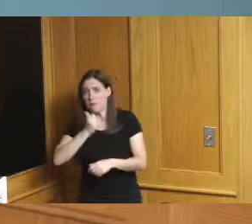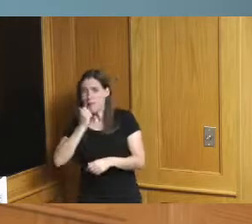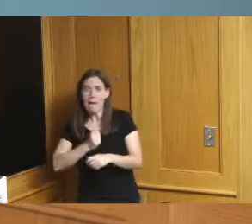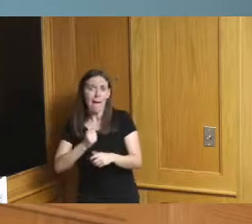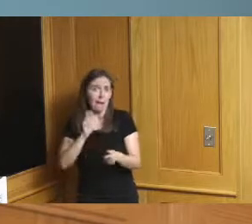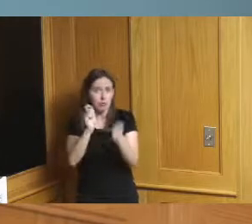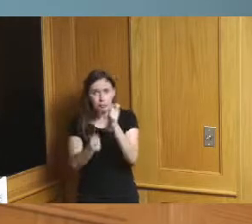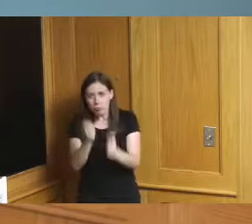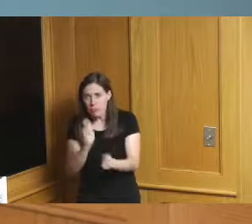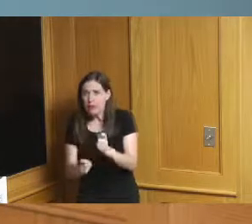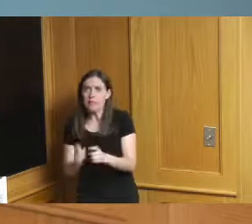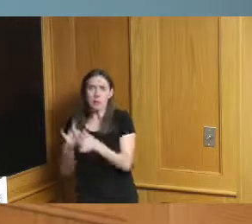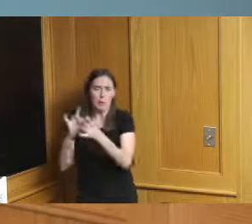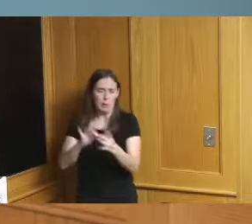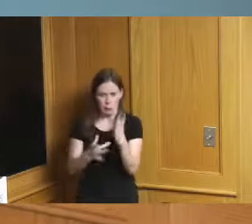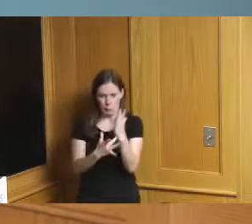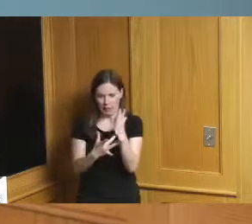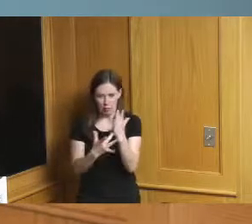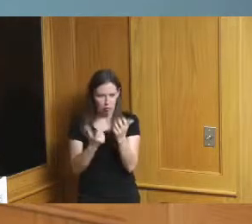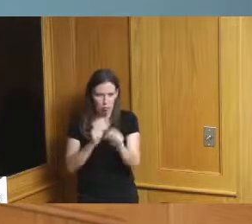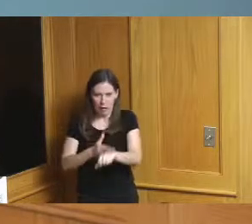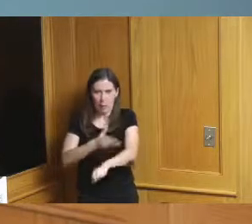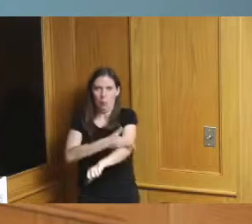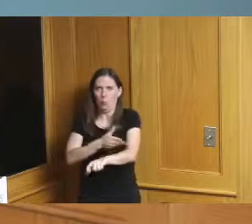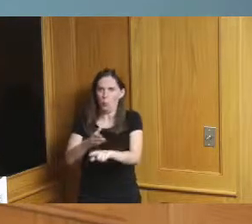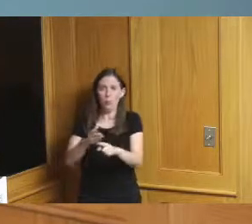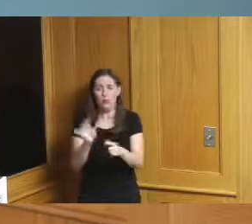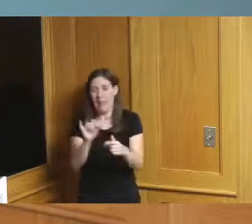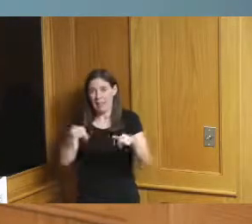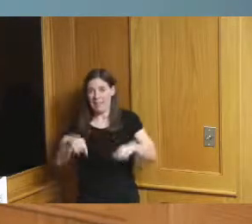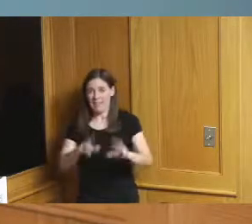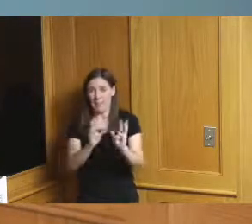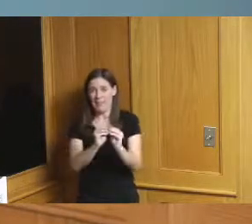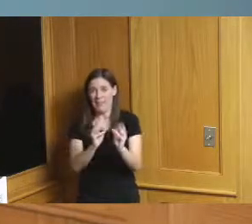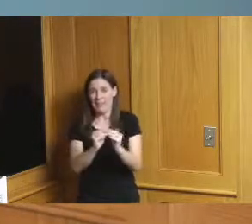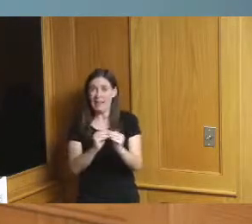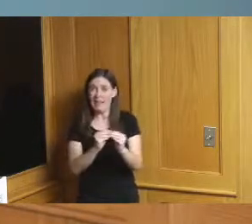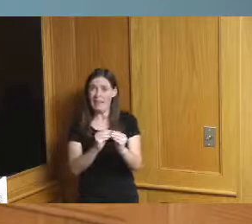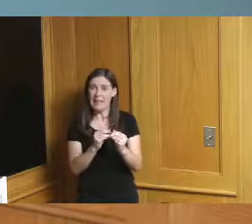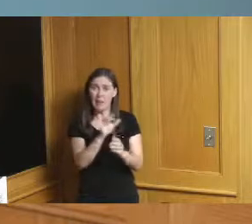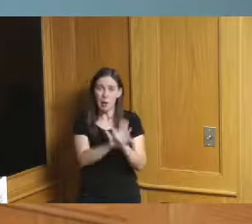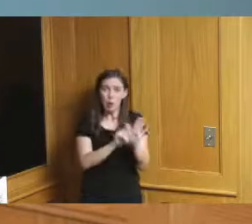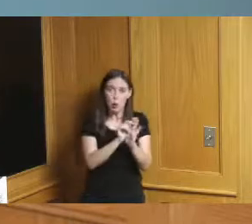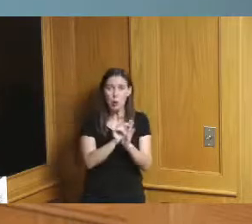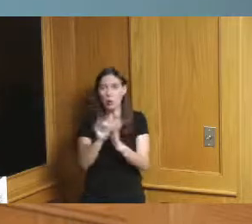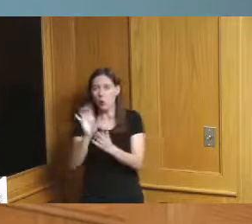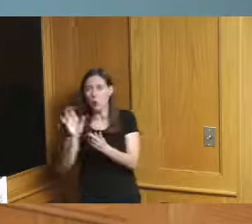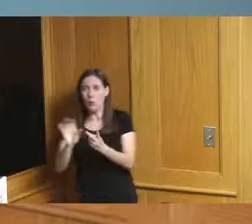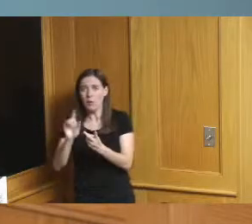wise uh just like this meeting we're on zoom and we're on youtube at the same time we're here live